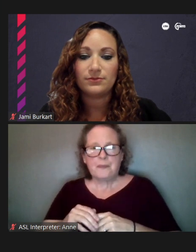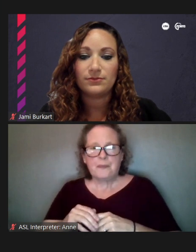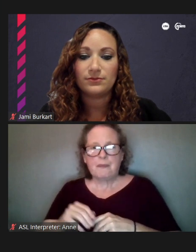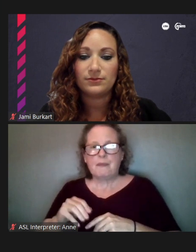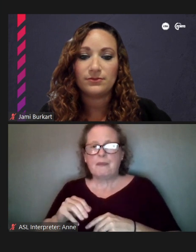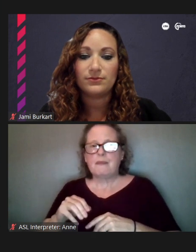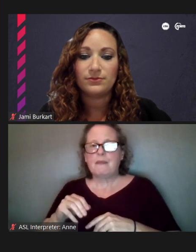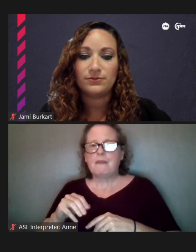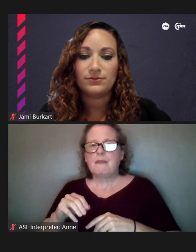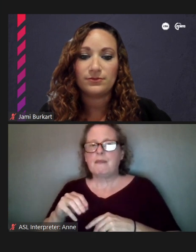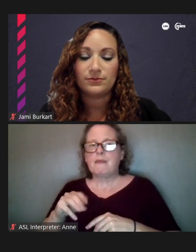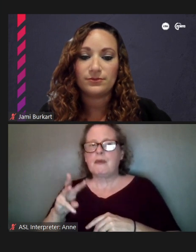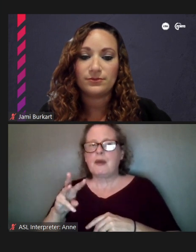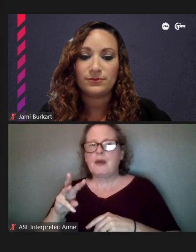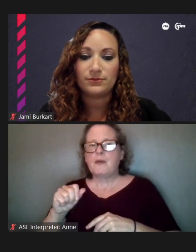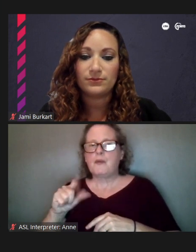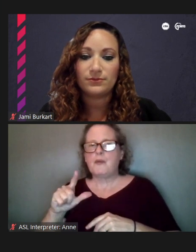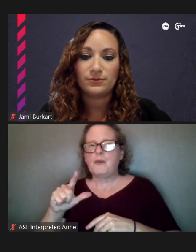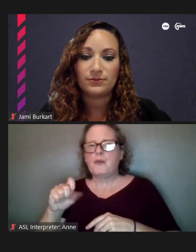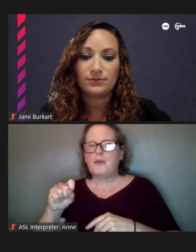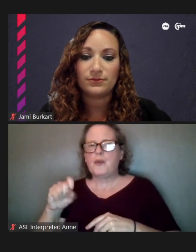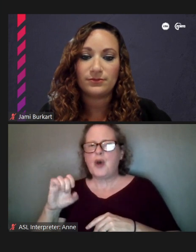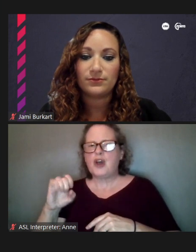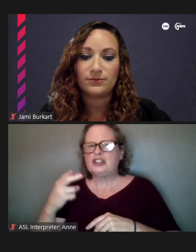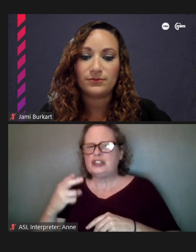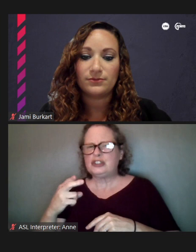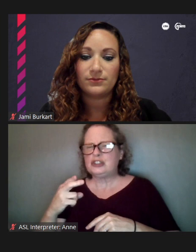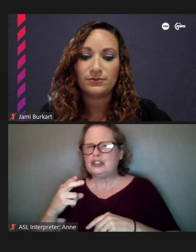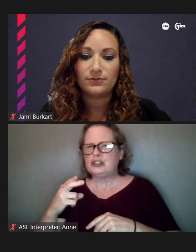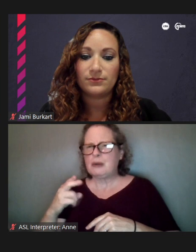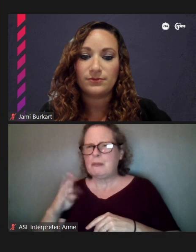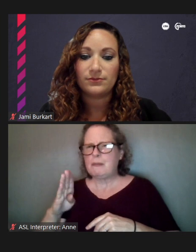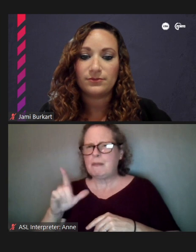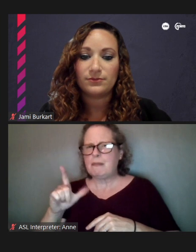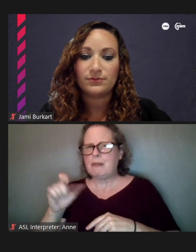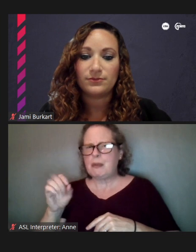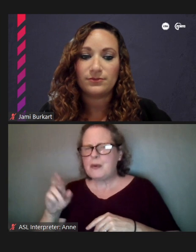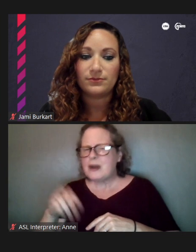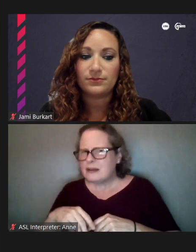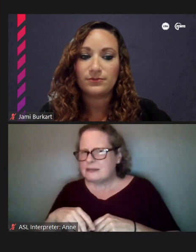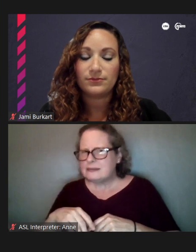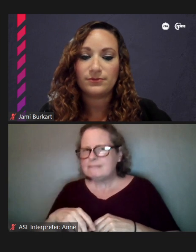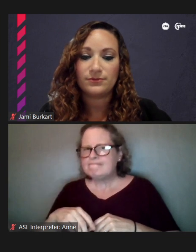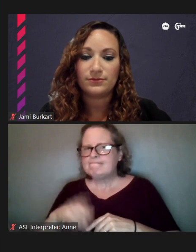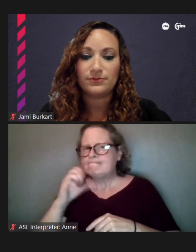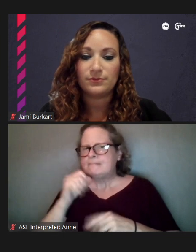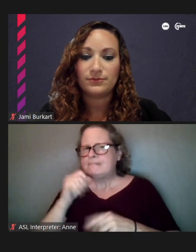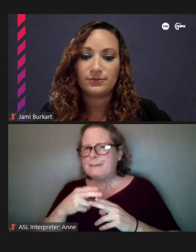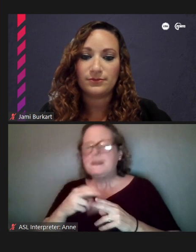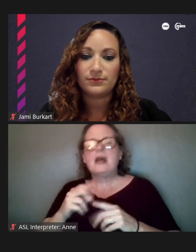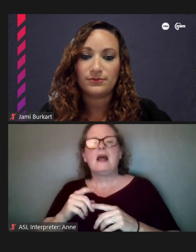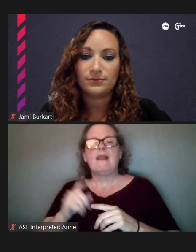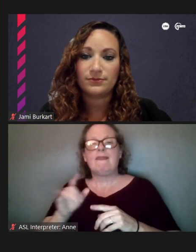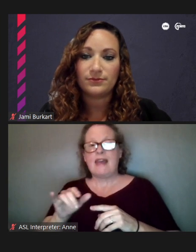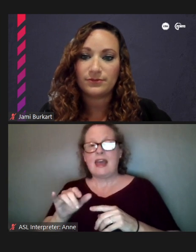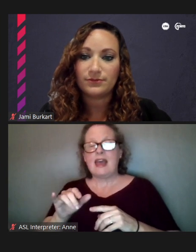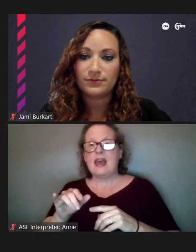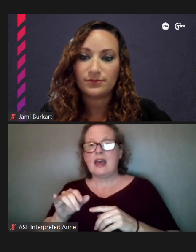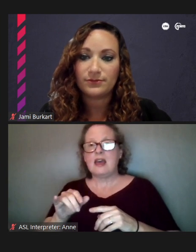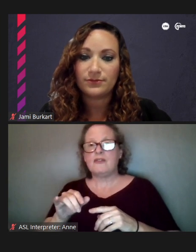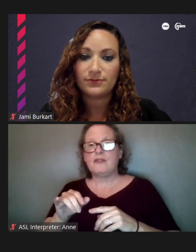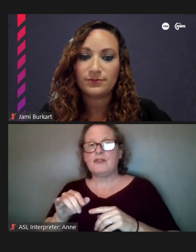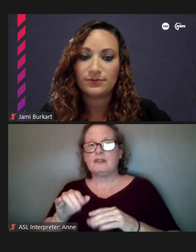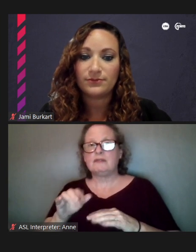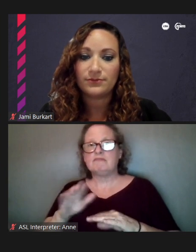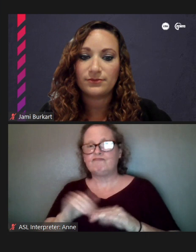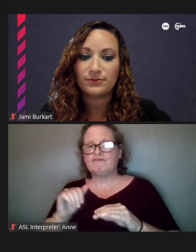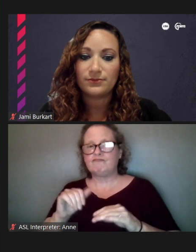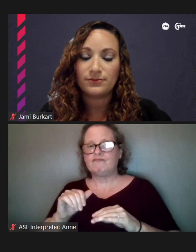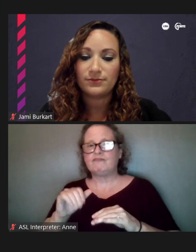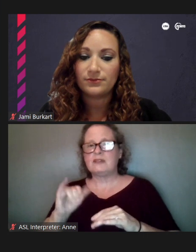have solicited Ink Factory, which is real time, basically identifying what has been said